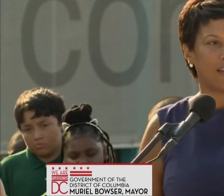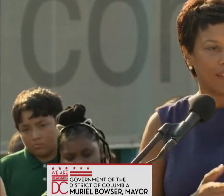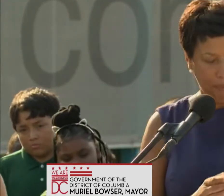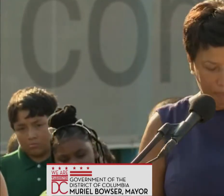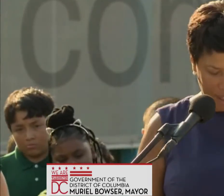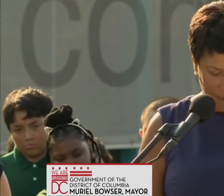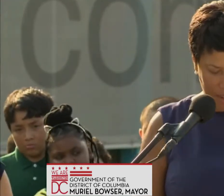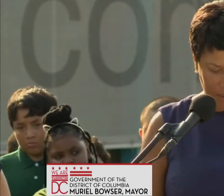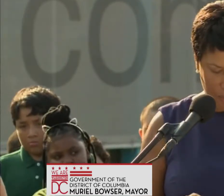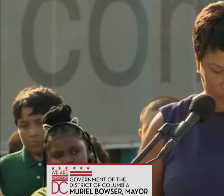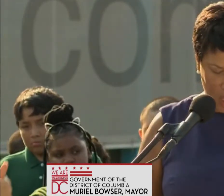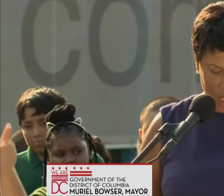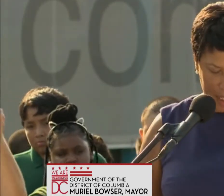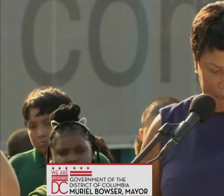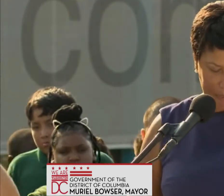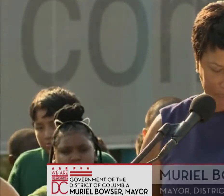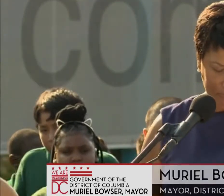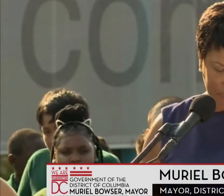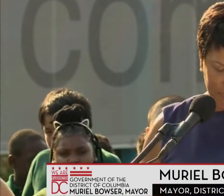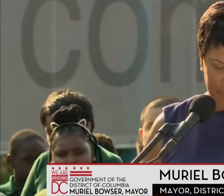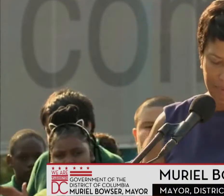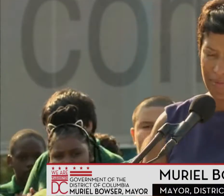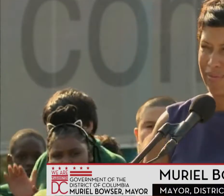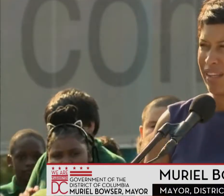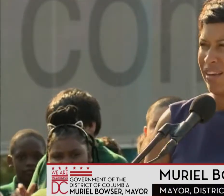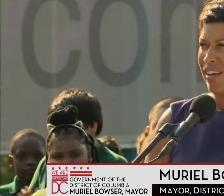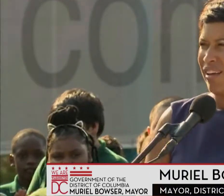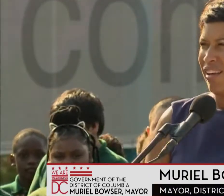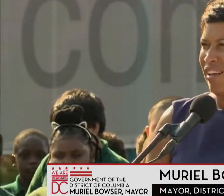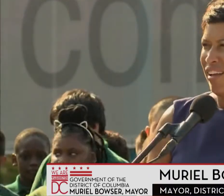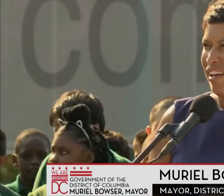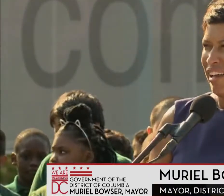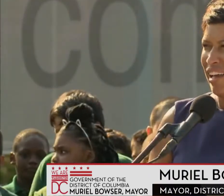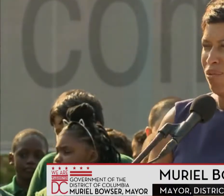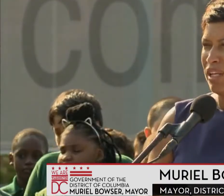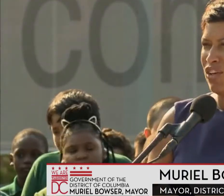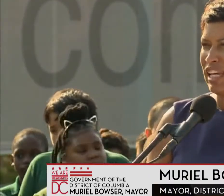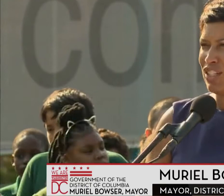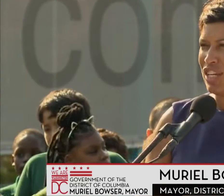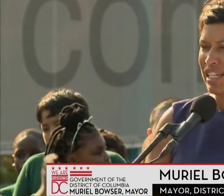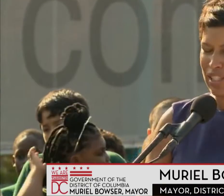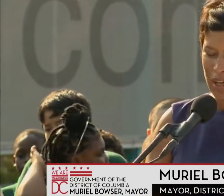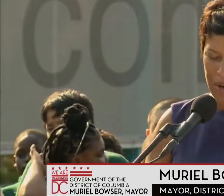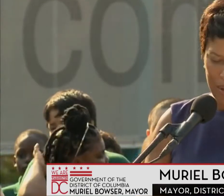give them a big round of applause and when you get a chance to go on the